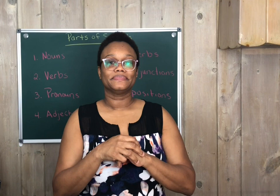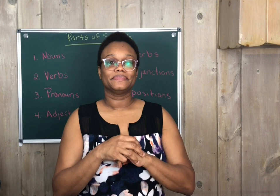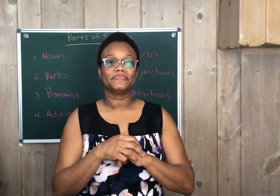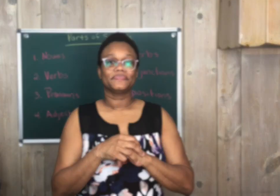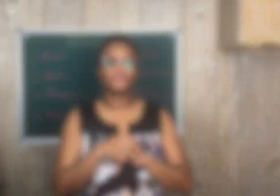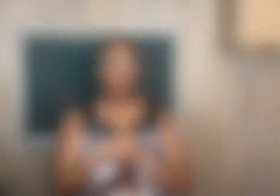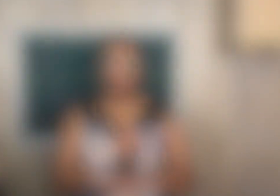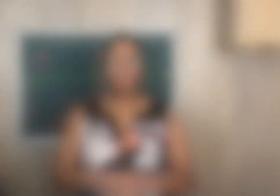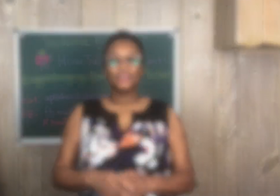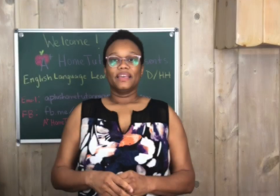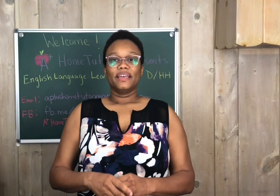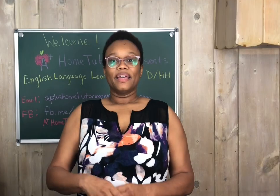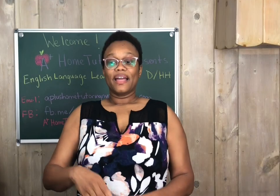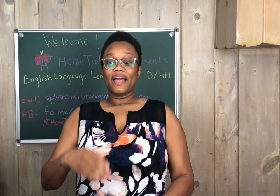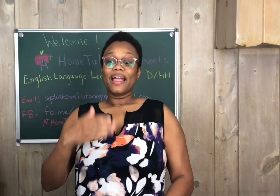Can always email me?